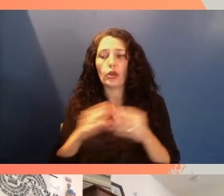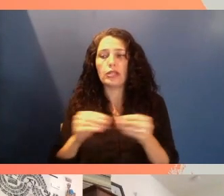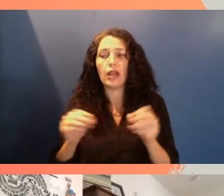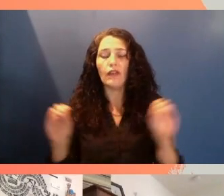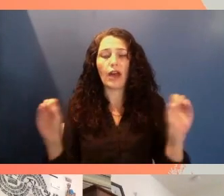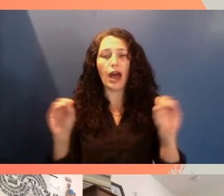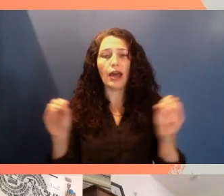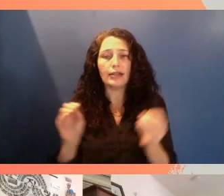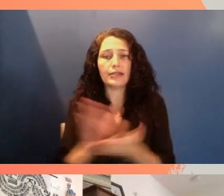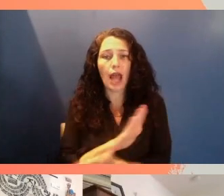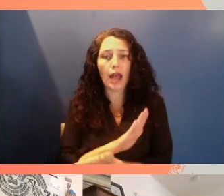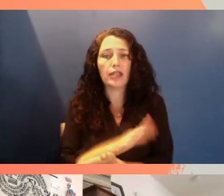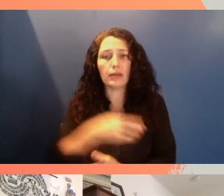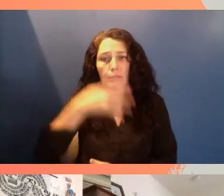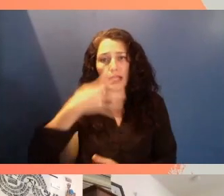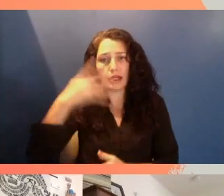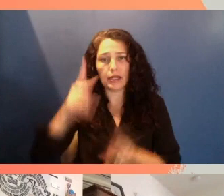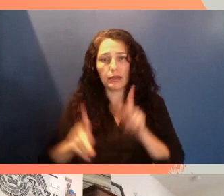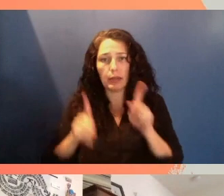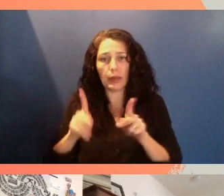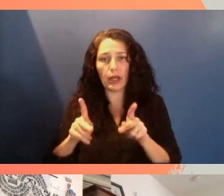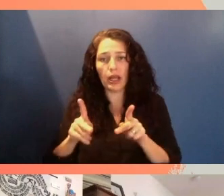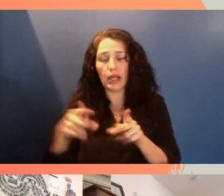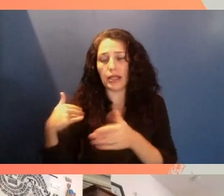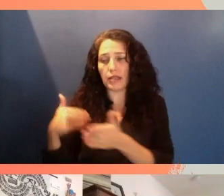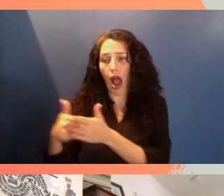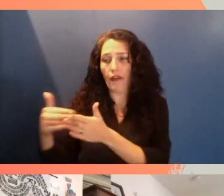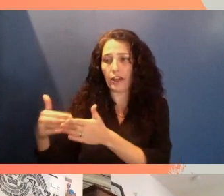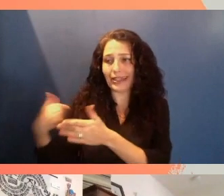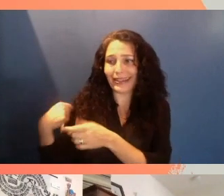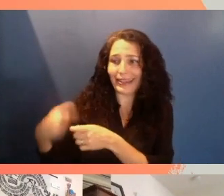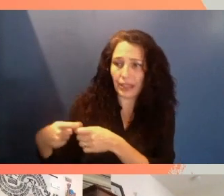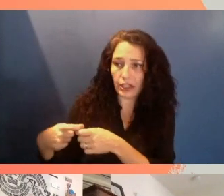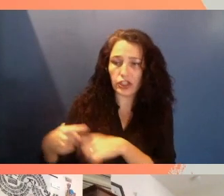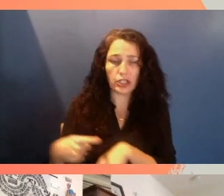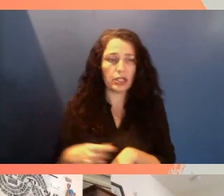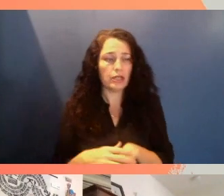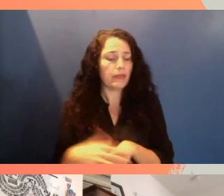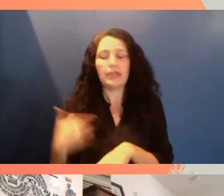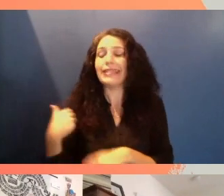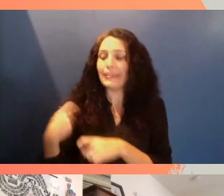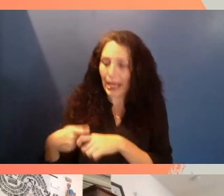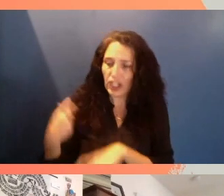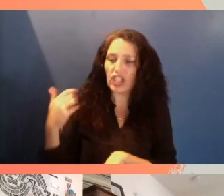often it's just like in English and Spanish and in COVER/AGE, we also bring in Tagalog.